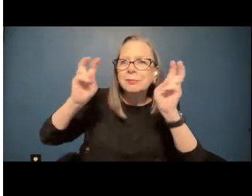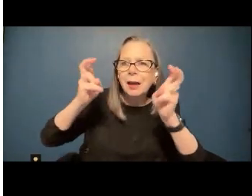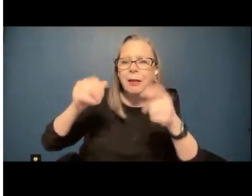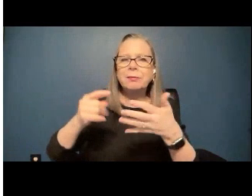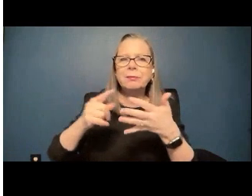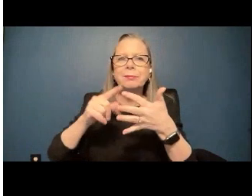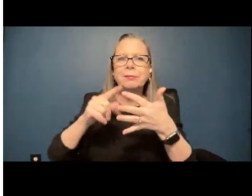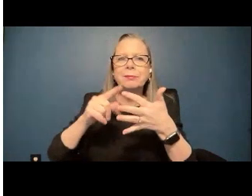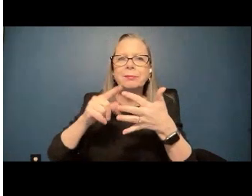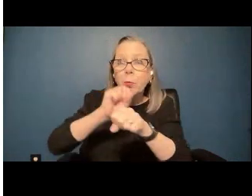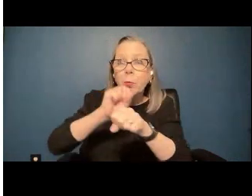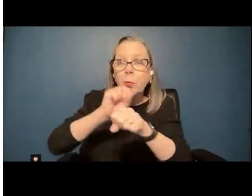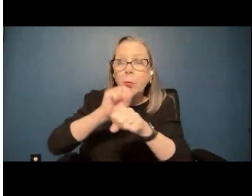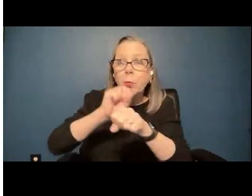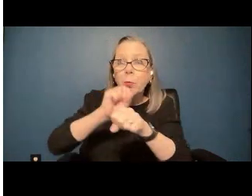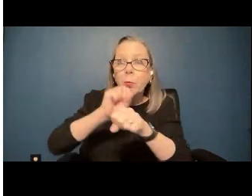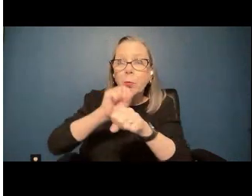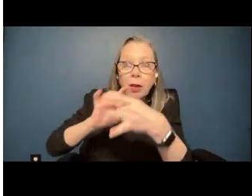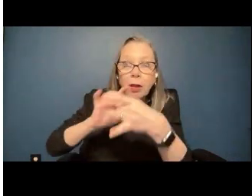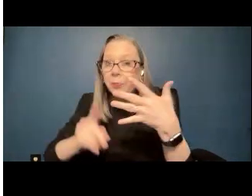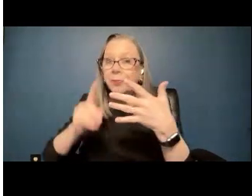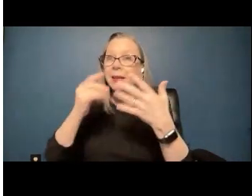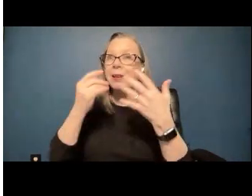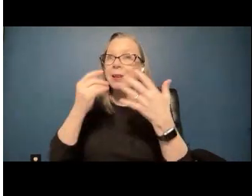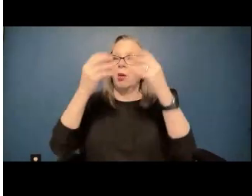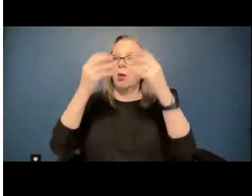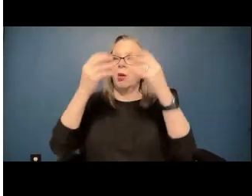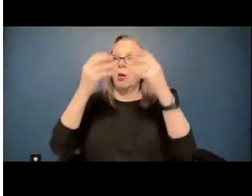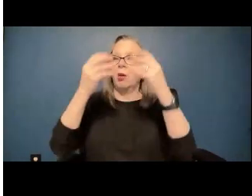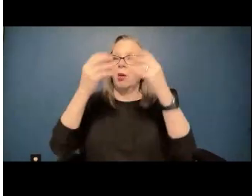And then with that foundational understanding of who we're talking about,